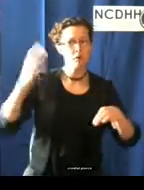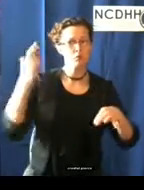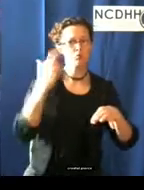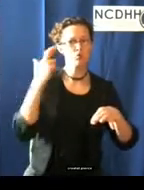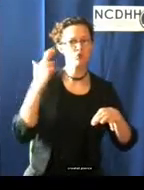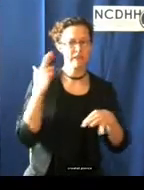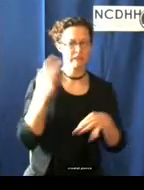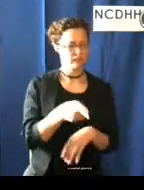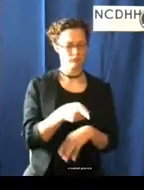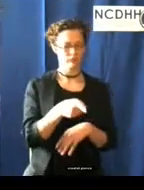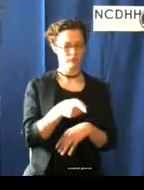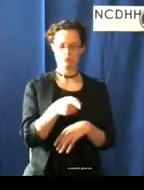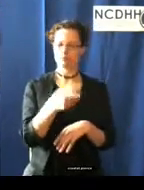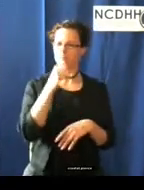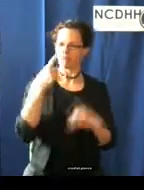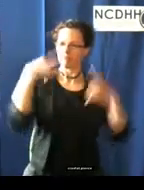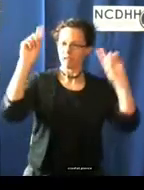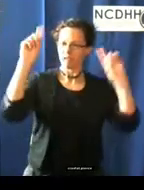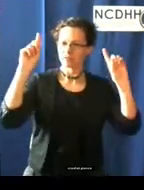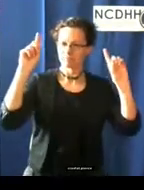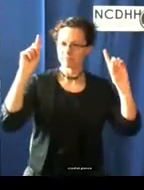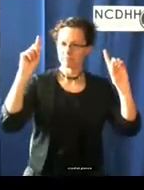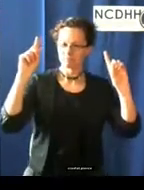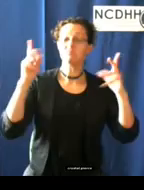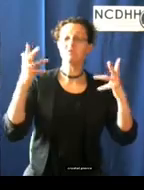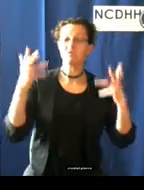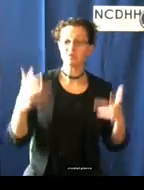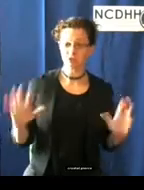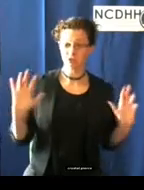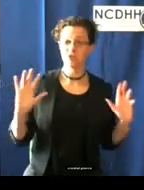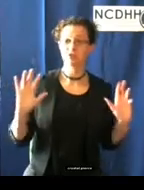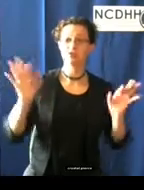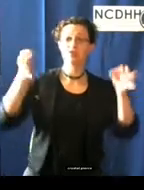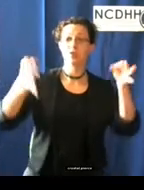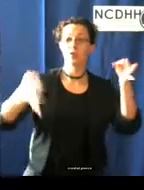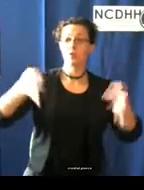IS NOT BEING EFFECTIVE AND THEN THE COURTS AND THE LEGAL SYSTEM OR THE